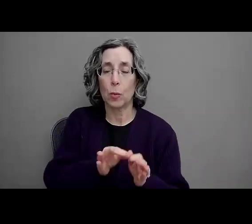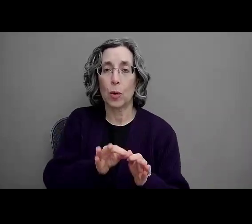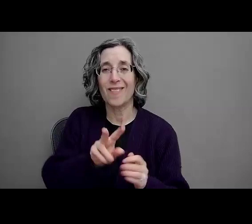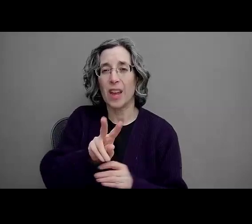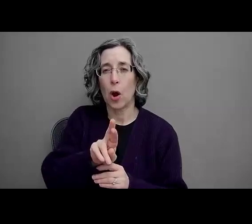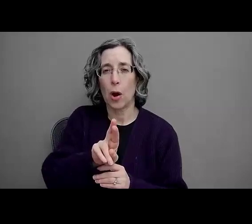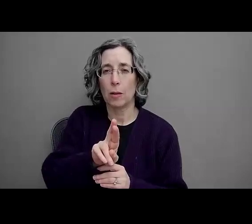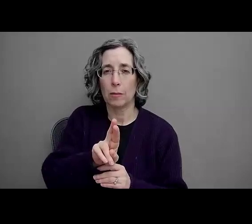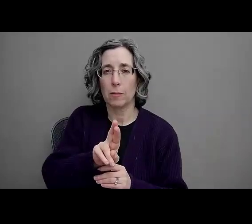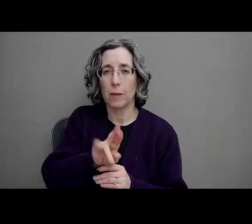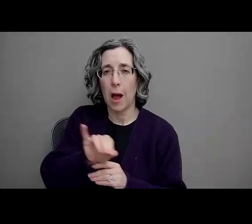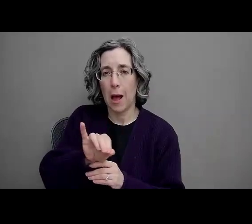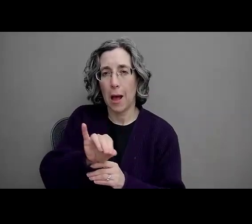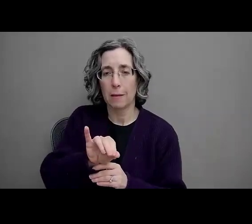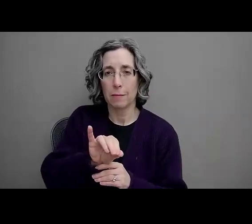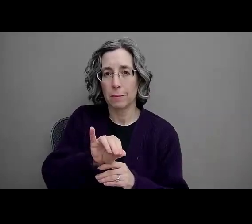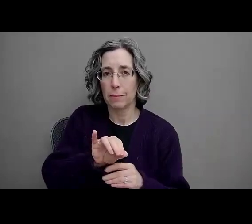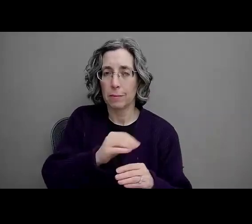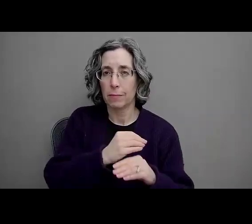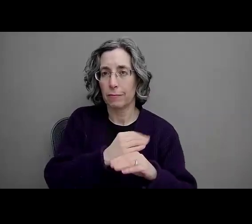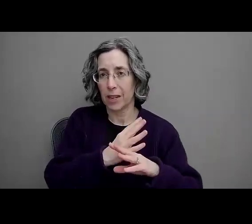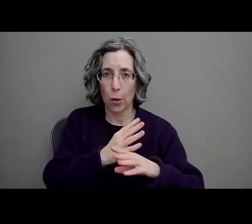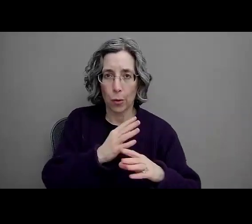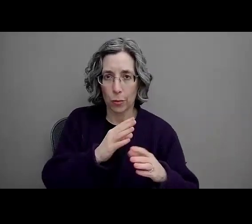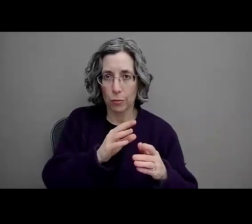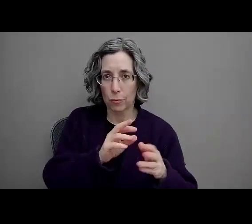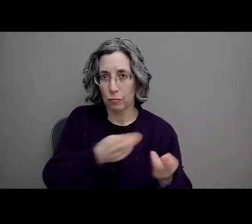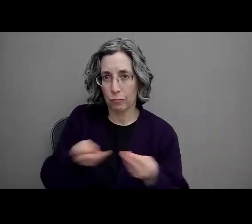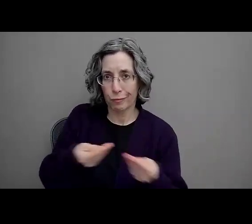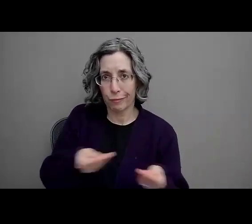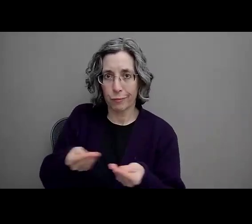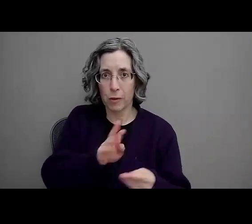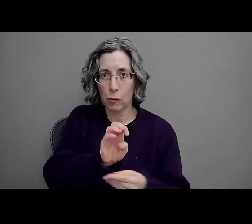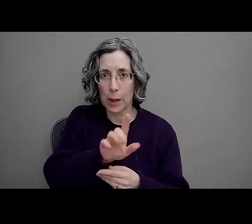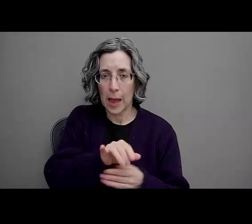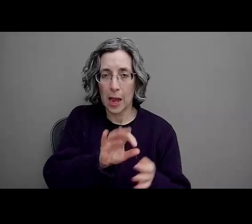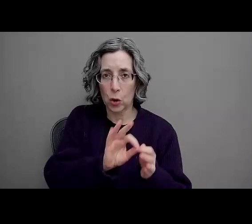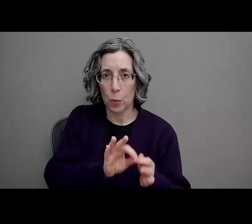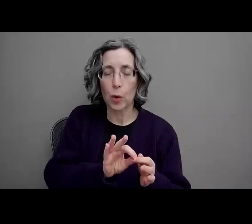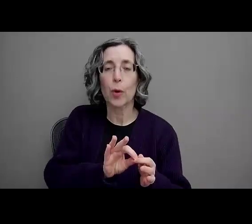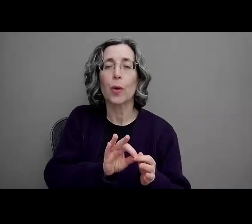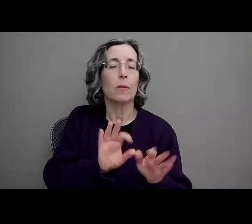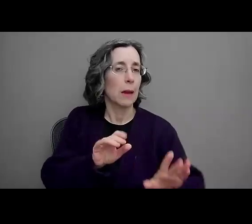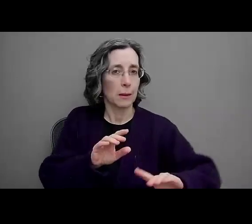is a different platform that's regulated through telecommunications regulations. So there are various ways